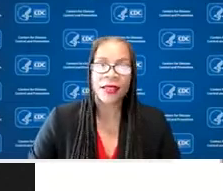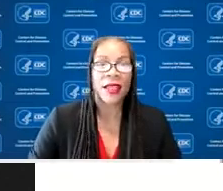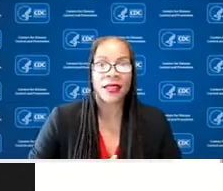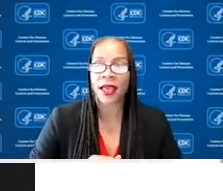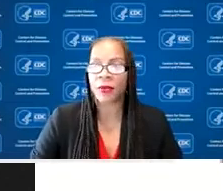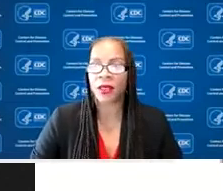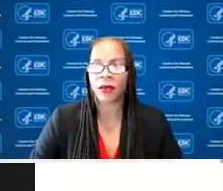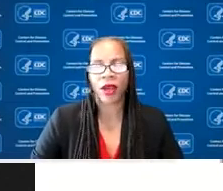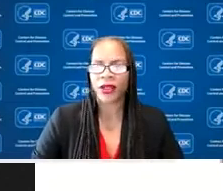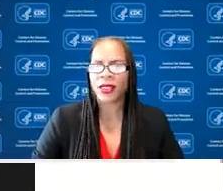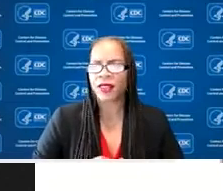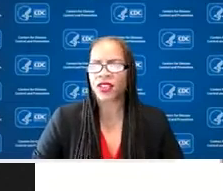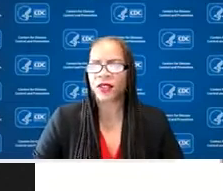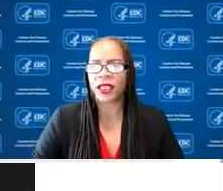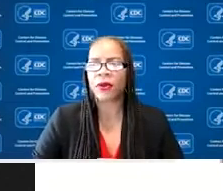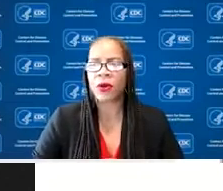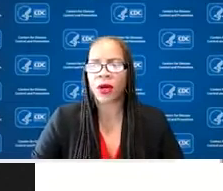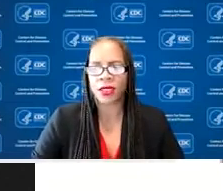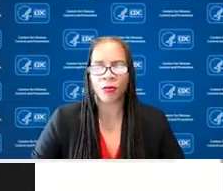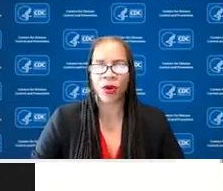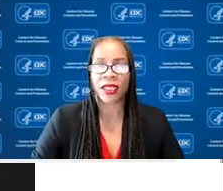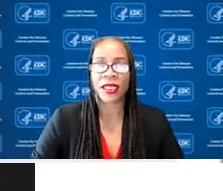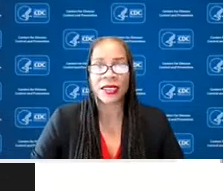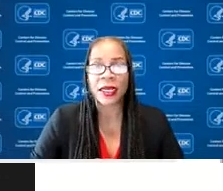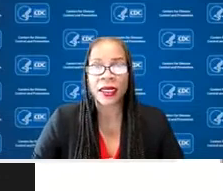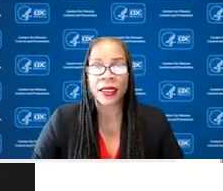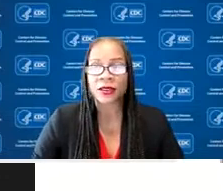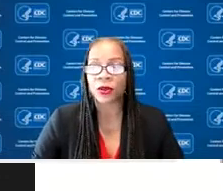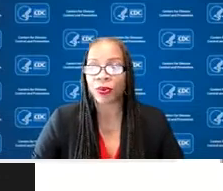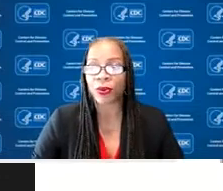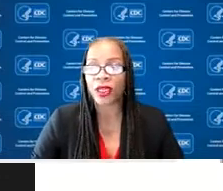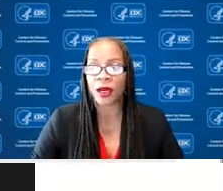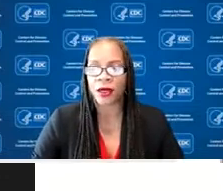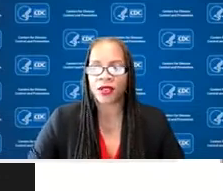since that time, the priorities have shifted even more to supporting key studies, to improving our